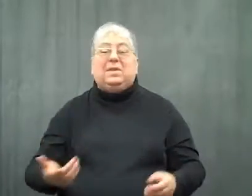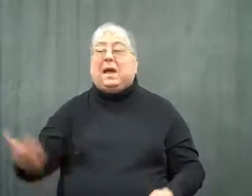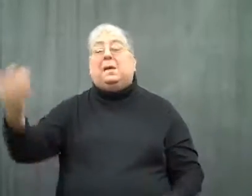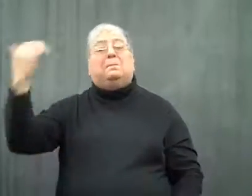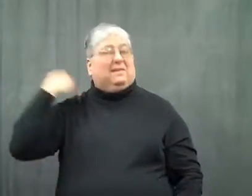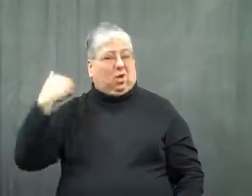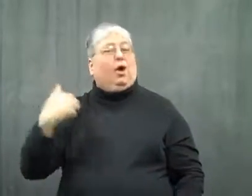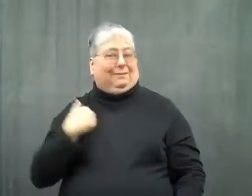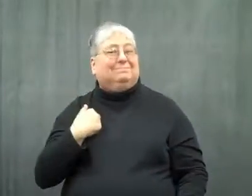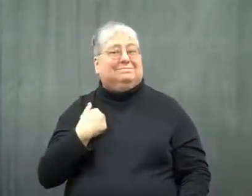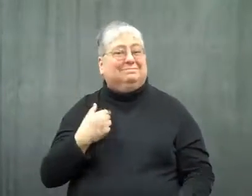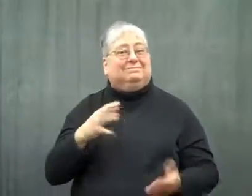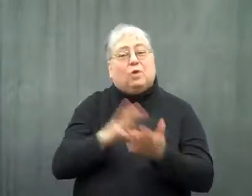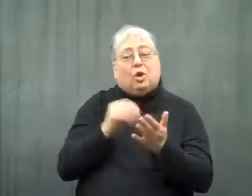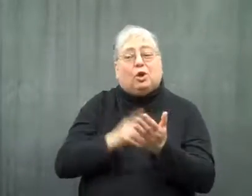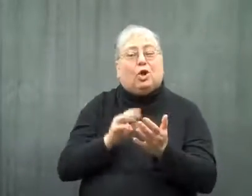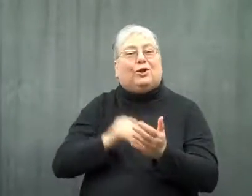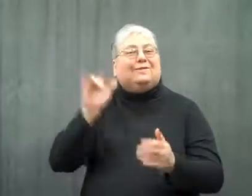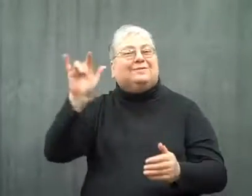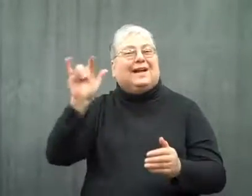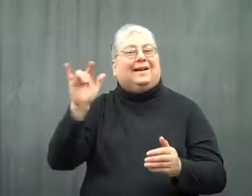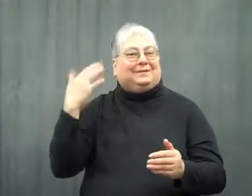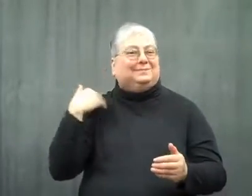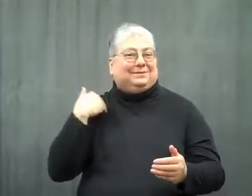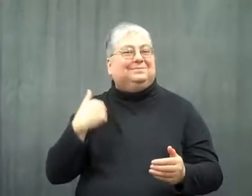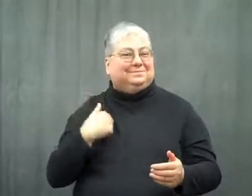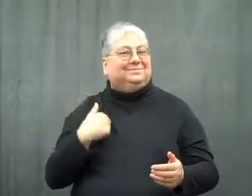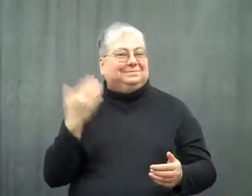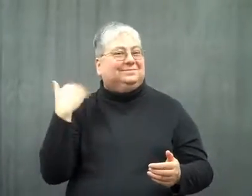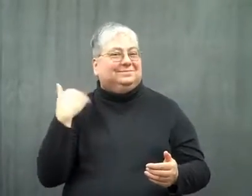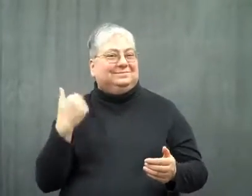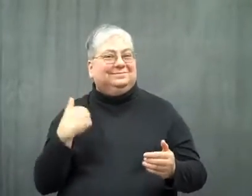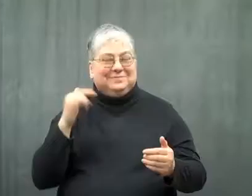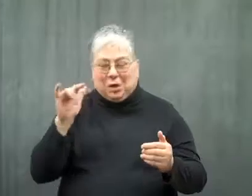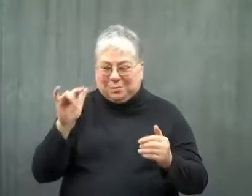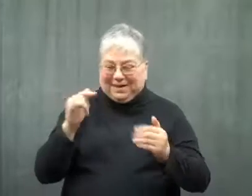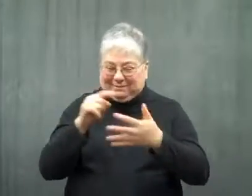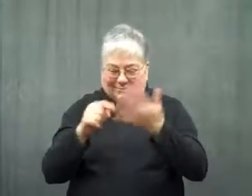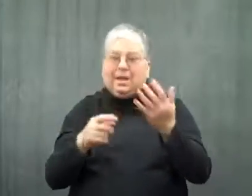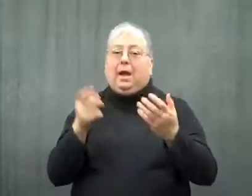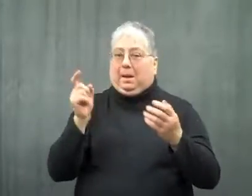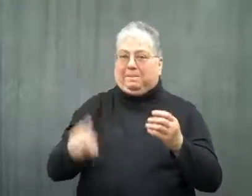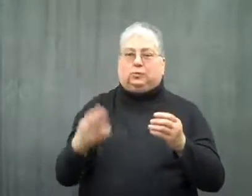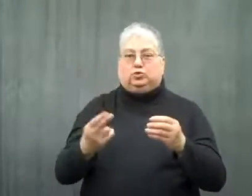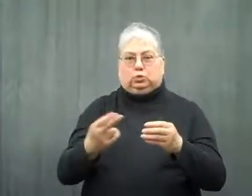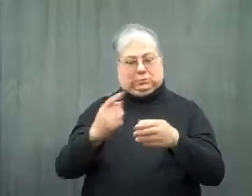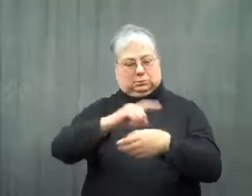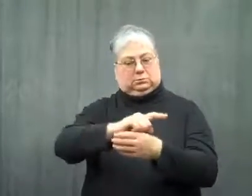I took flying lessons in the past, and had to use a compass to fly.